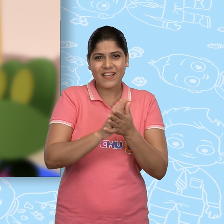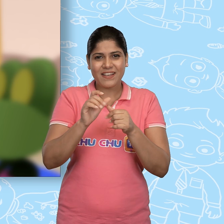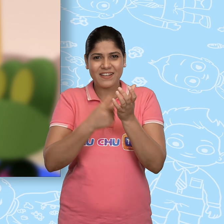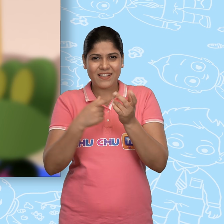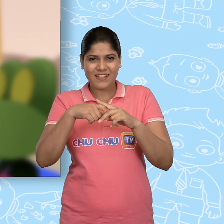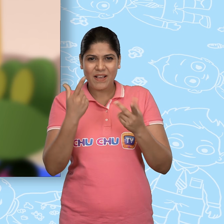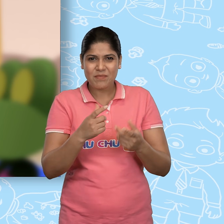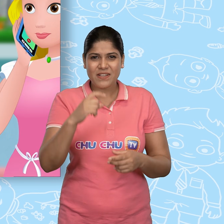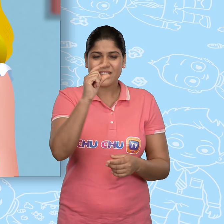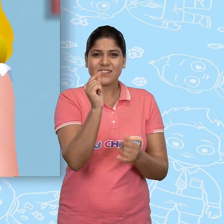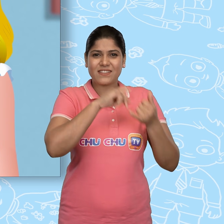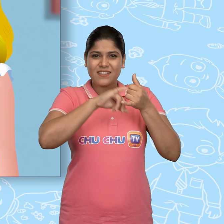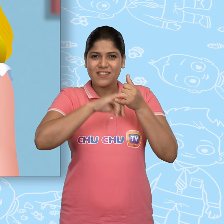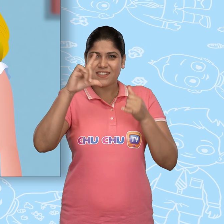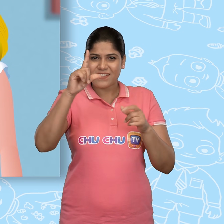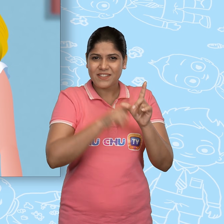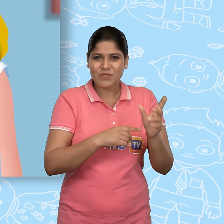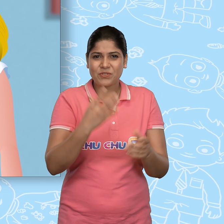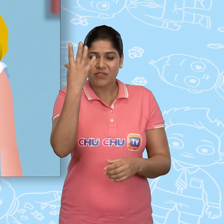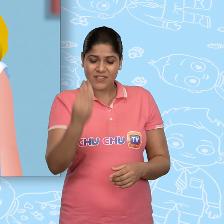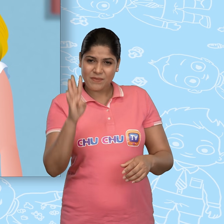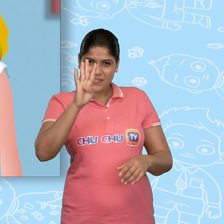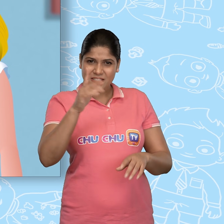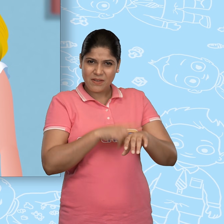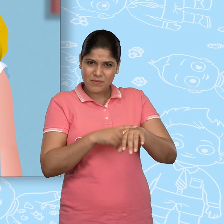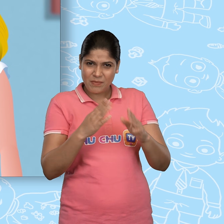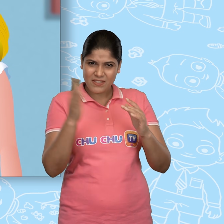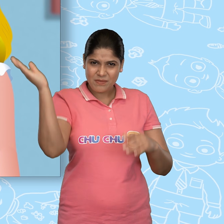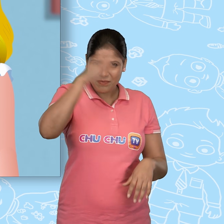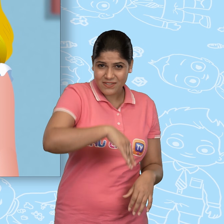Hello, Mrs. Clark. Could you please send cussly over at 4 p.m.?